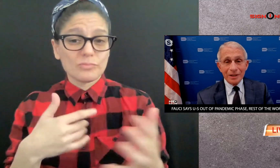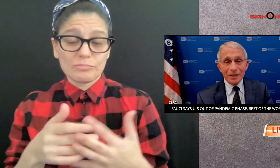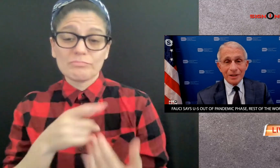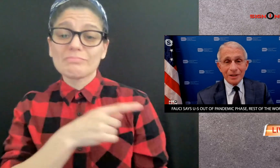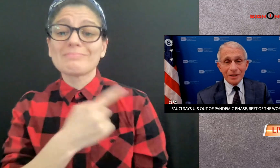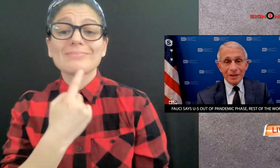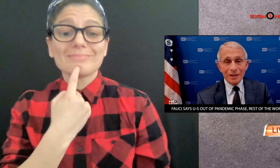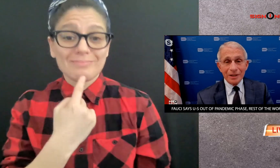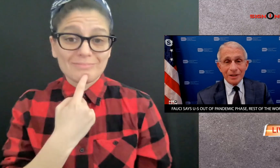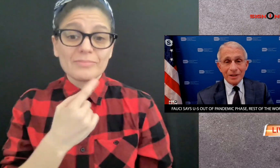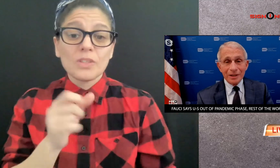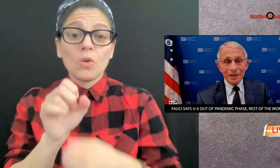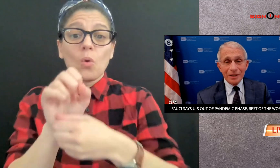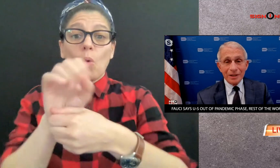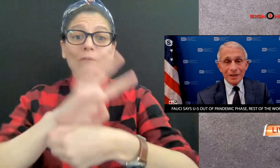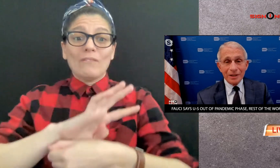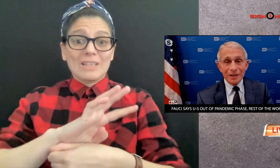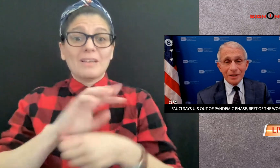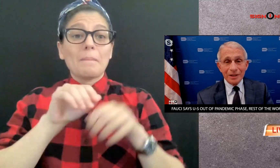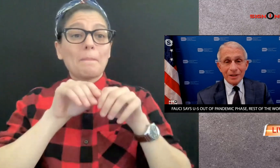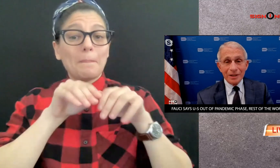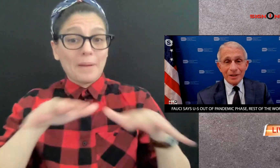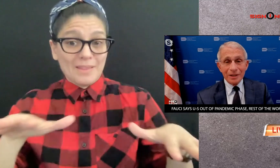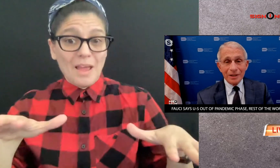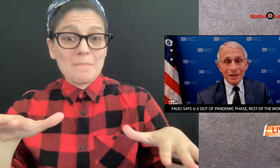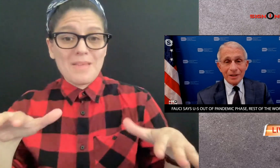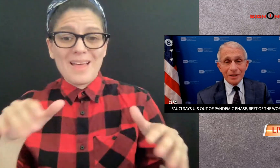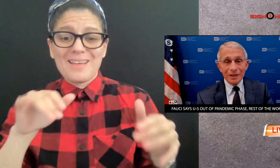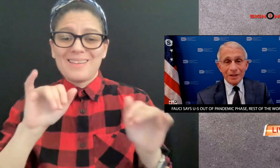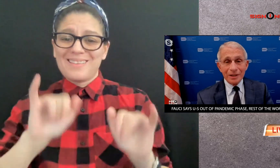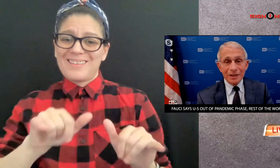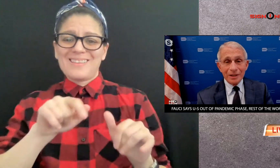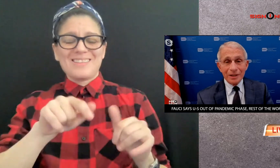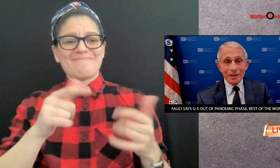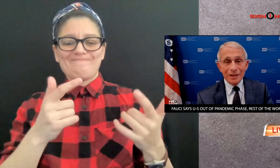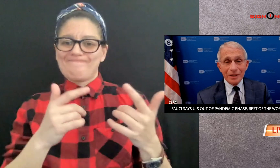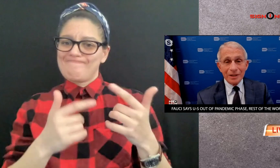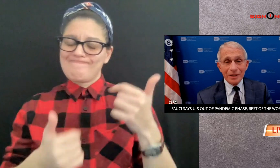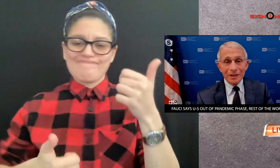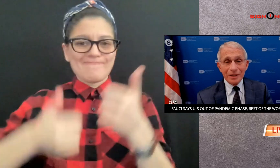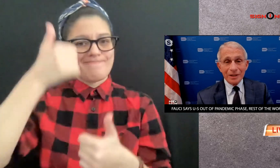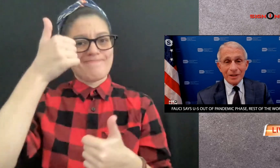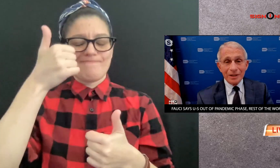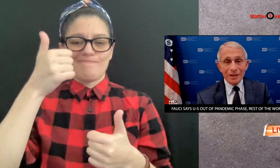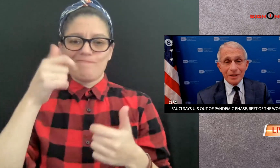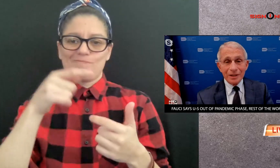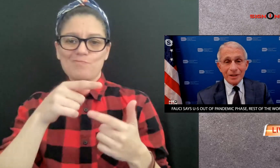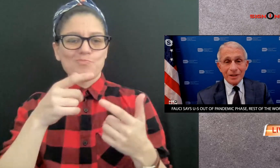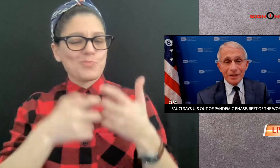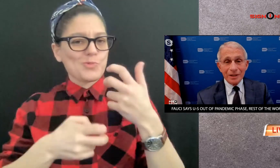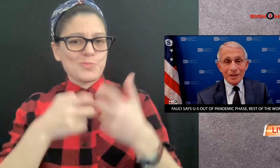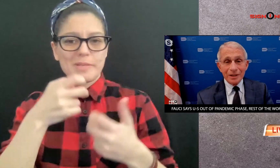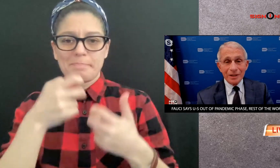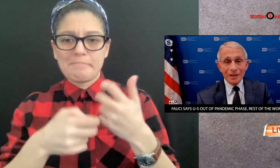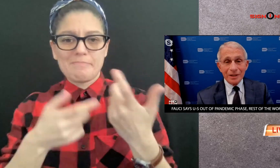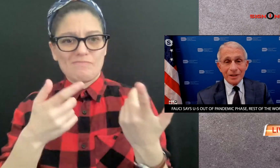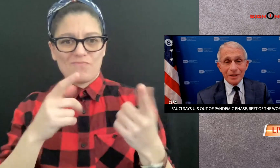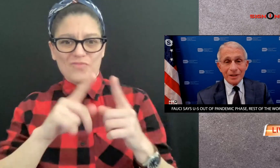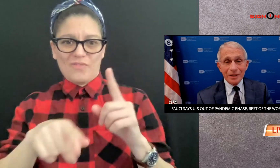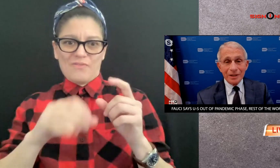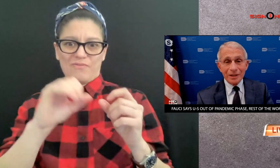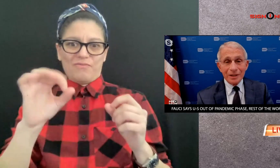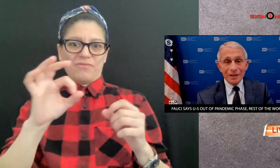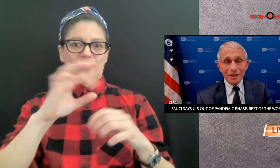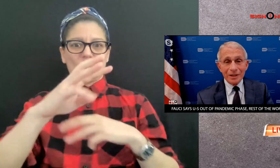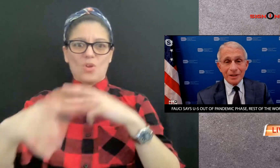unfortunately Fauci says the Covid 19 pandemic is still a major problem in the rest of the world